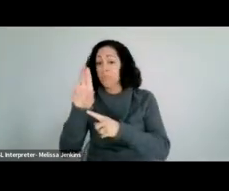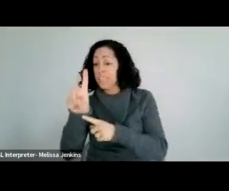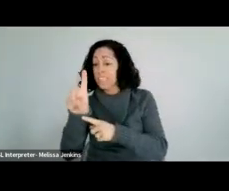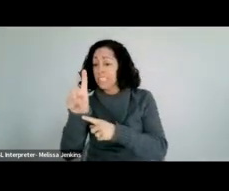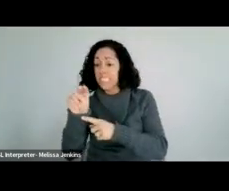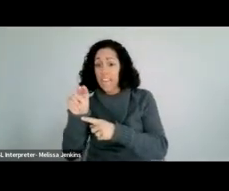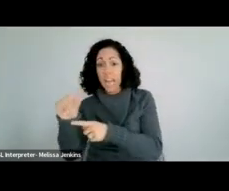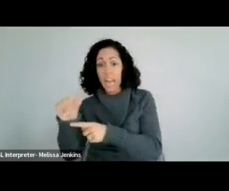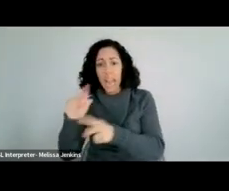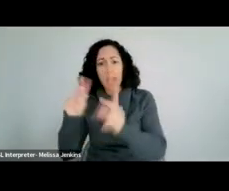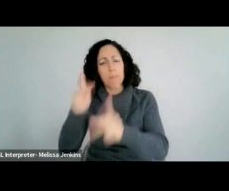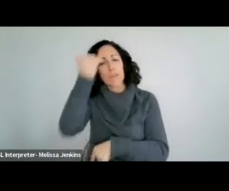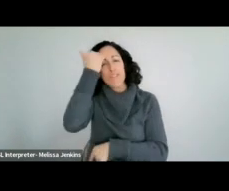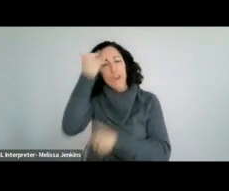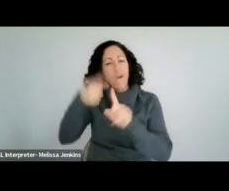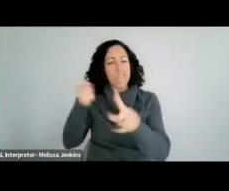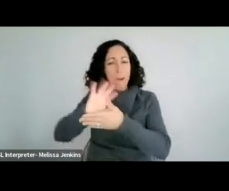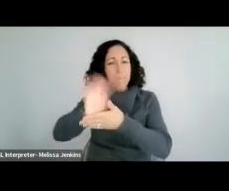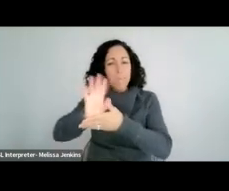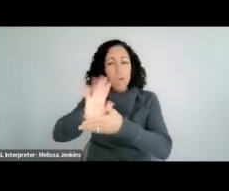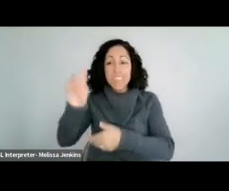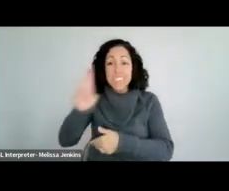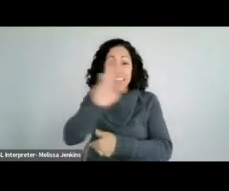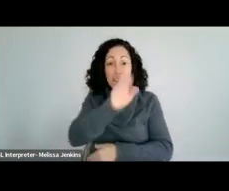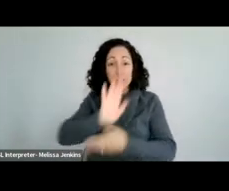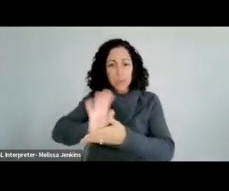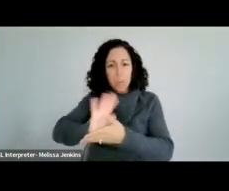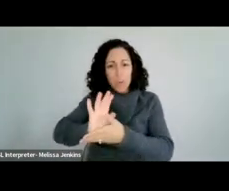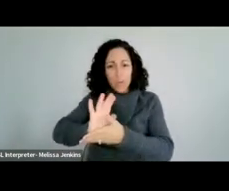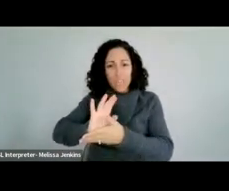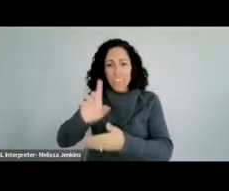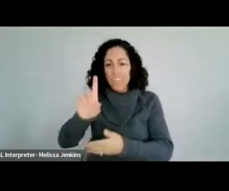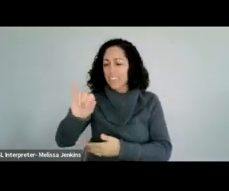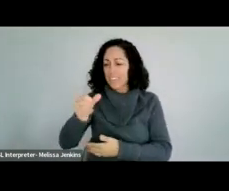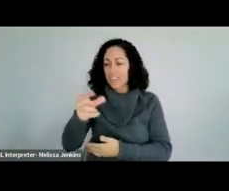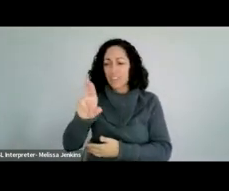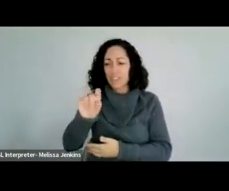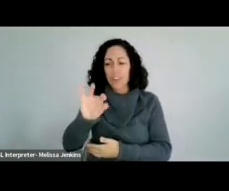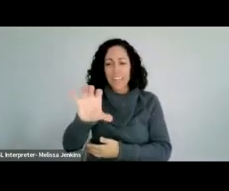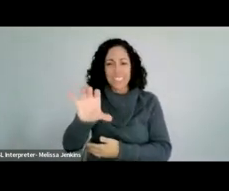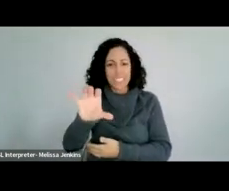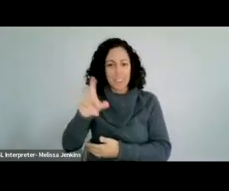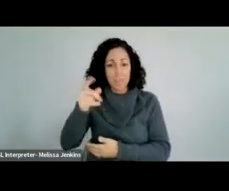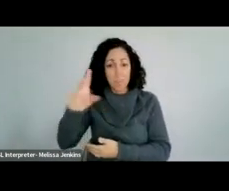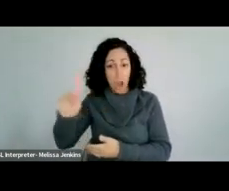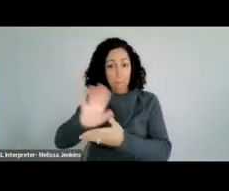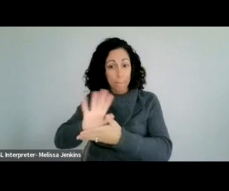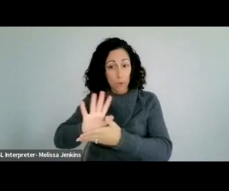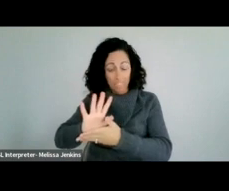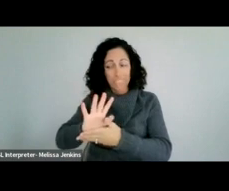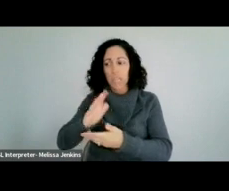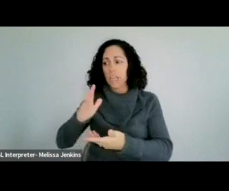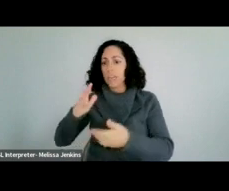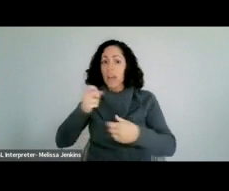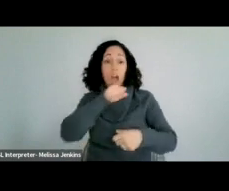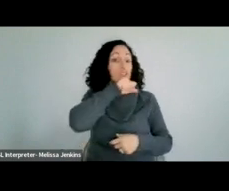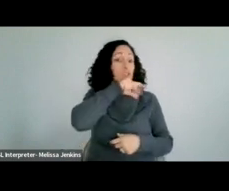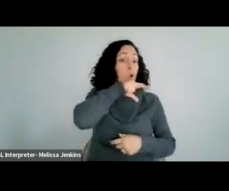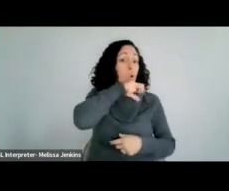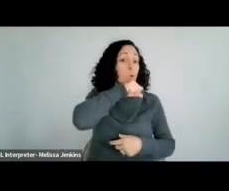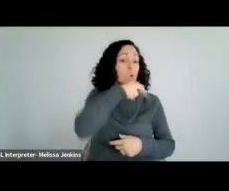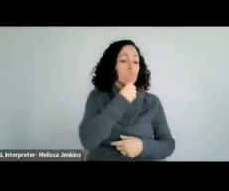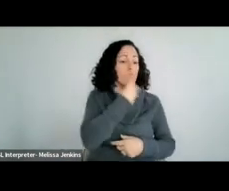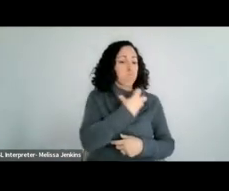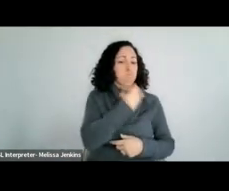We know what happens when you mix a toad's DNA with a dinosaur DNA, and it's not pretty.